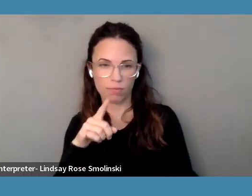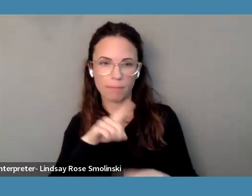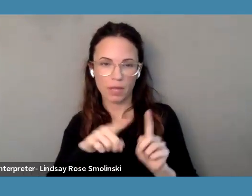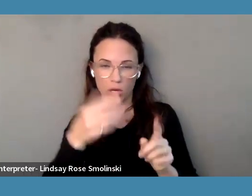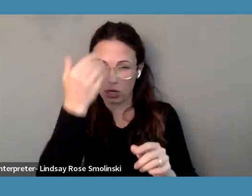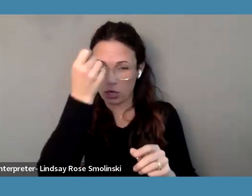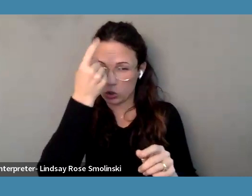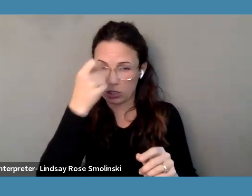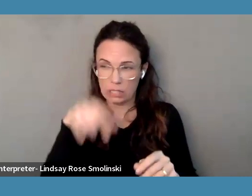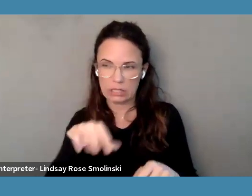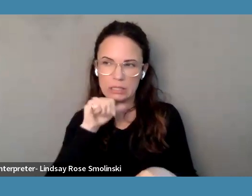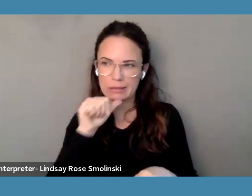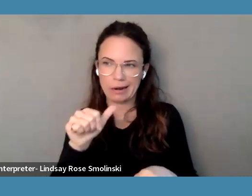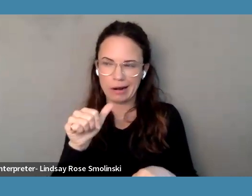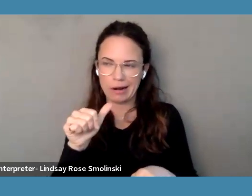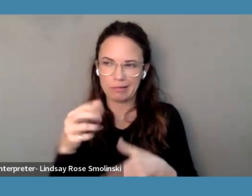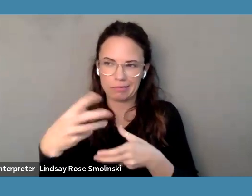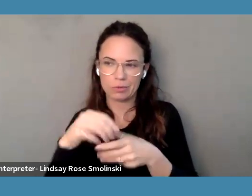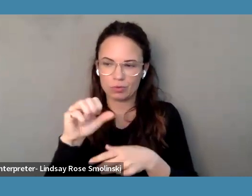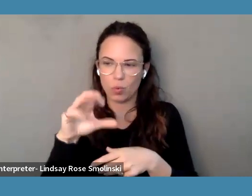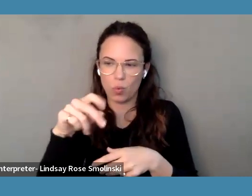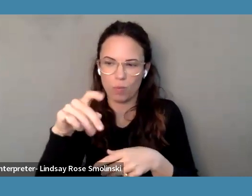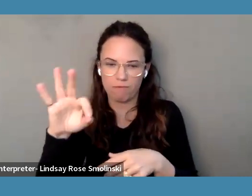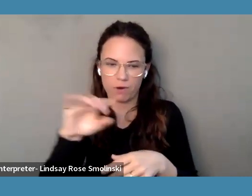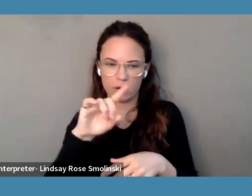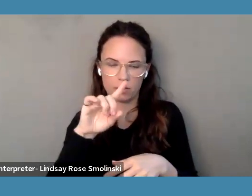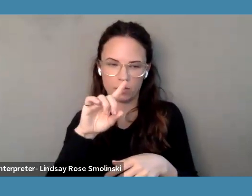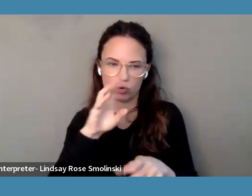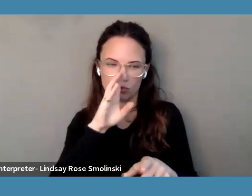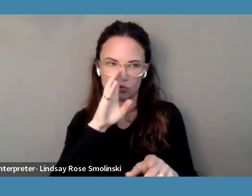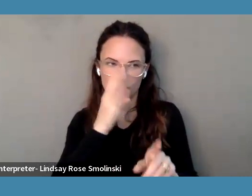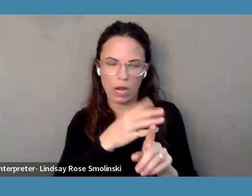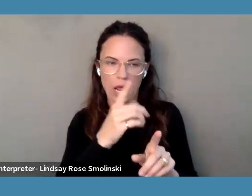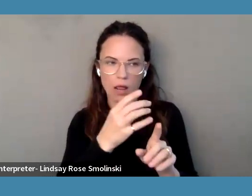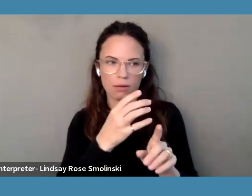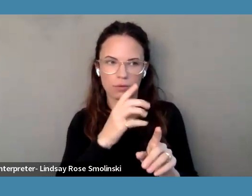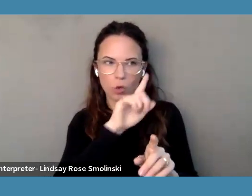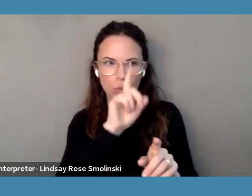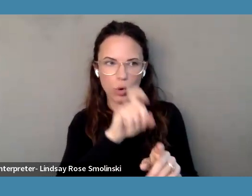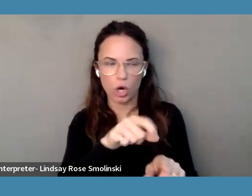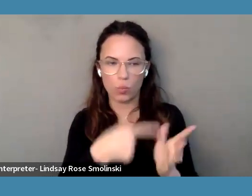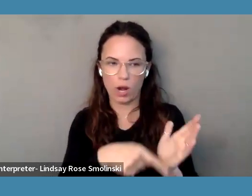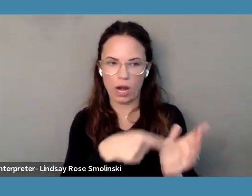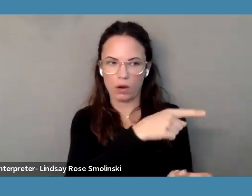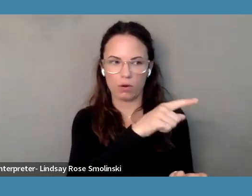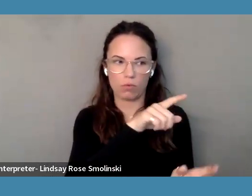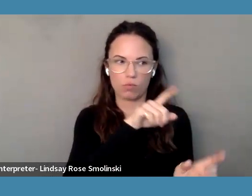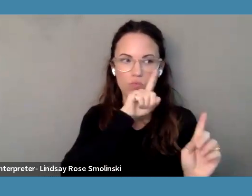of the questioning, the direct line of questioning that respondent had, and usually the hearing officer